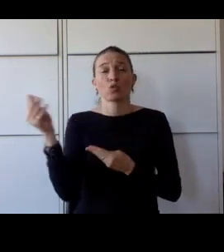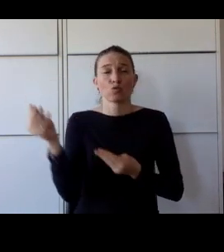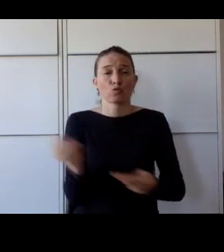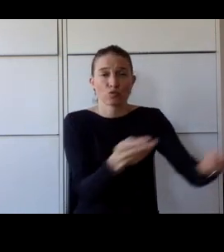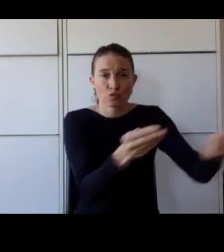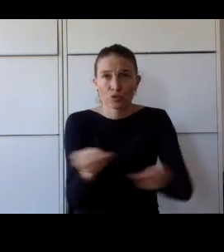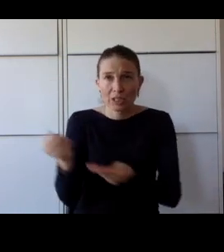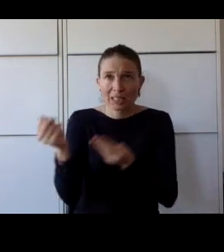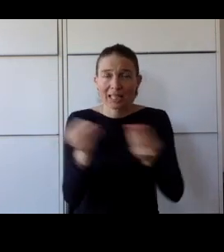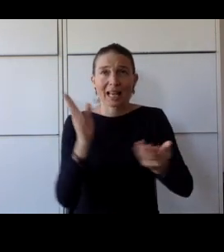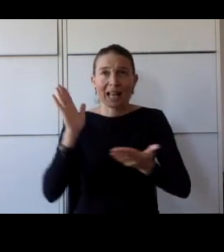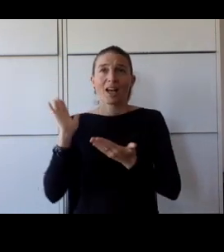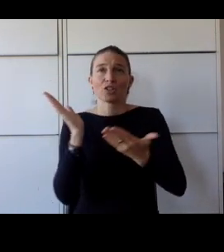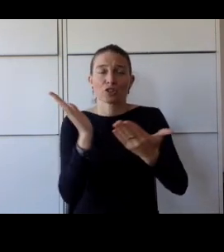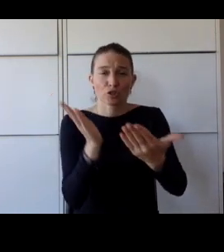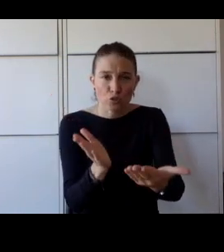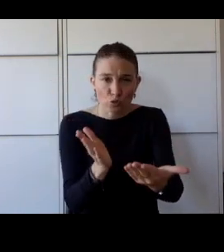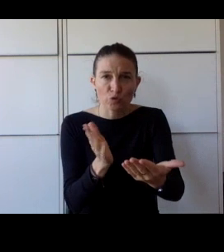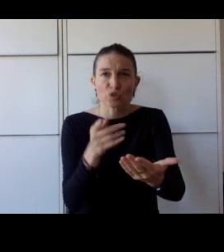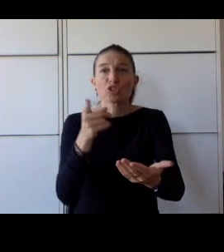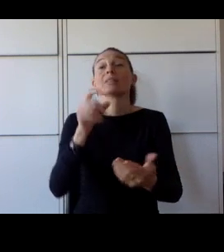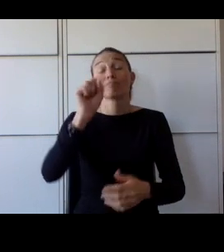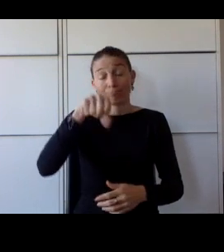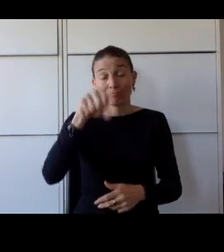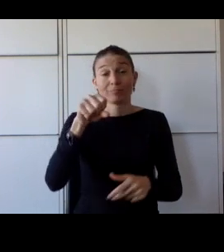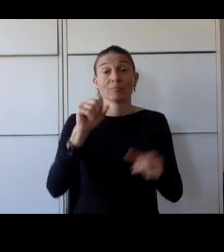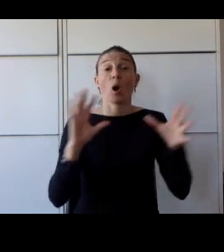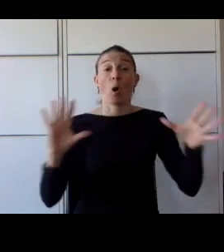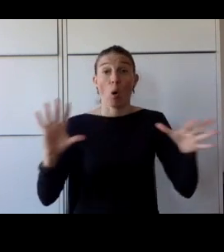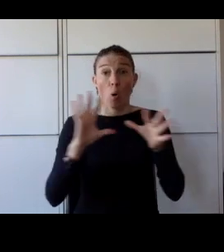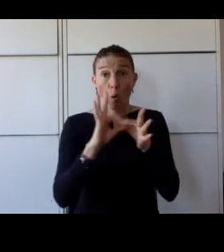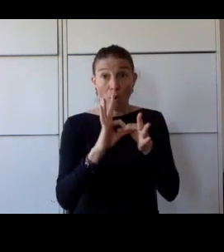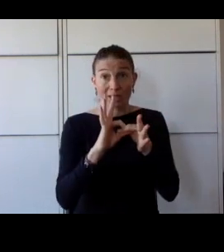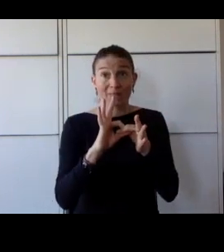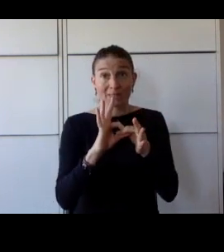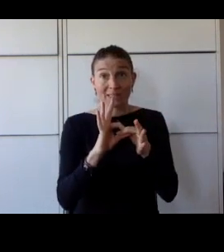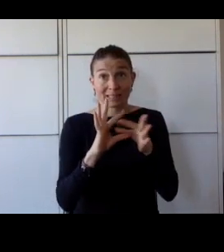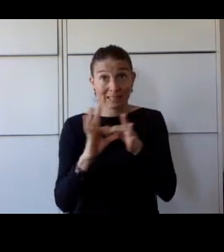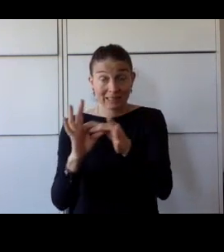to have good connectivity and this is one of the objectives of the Code.